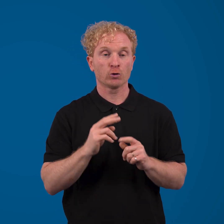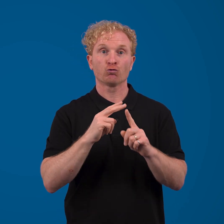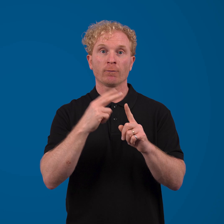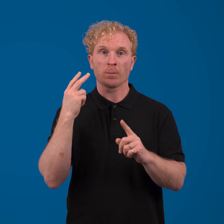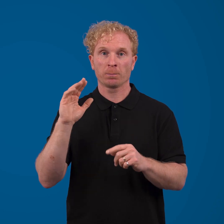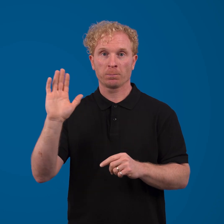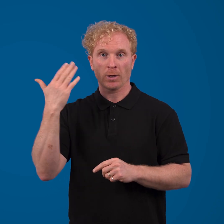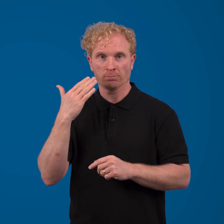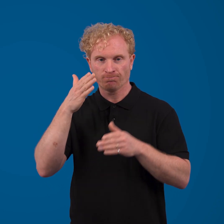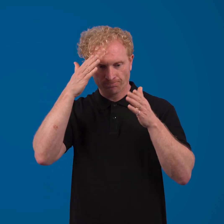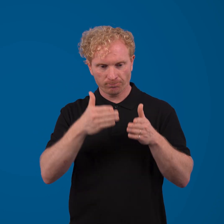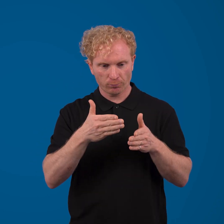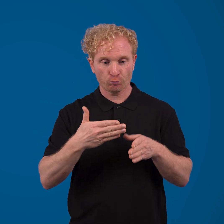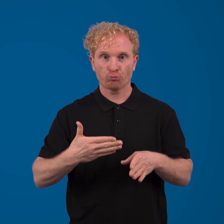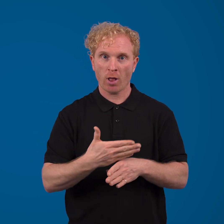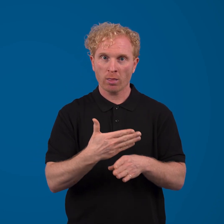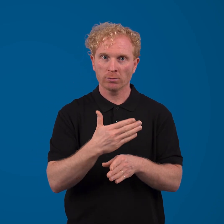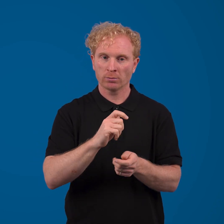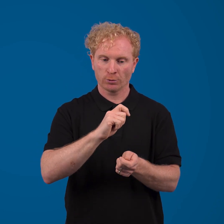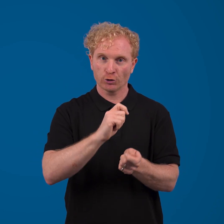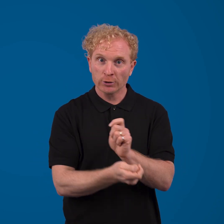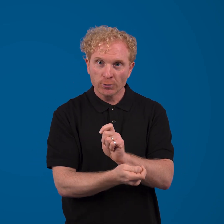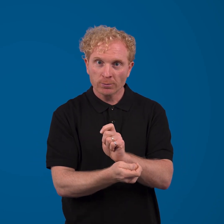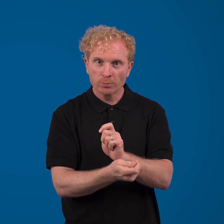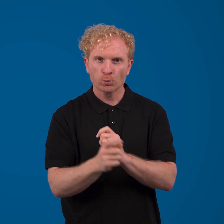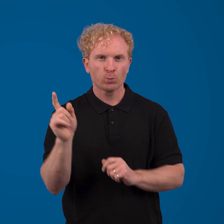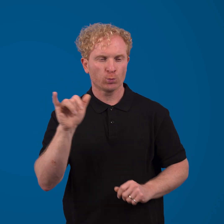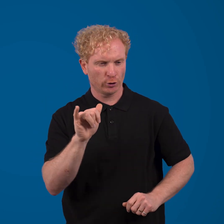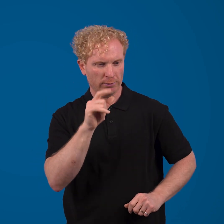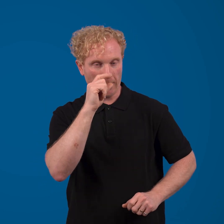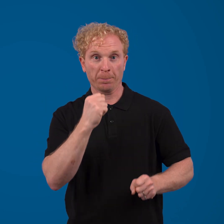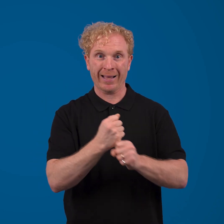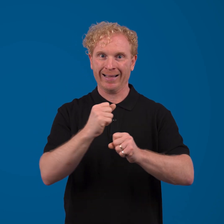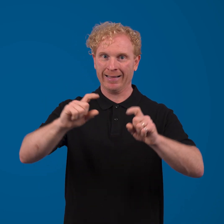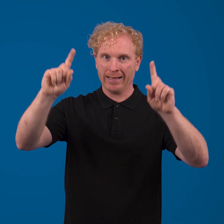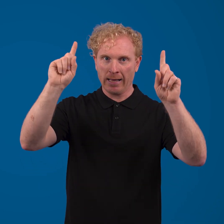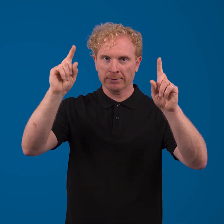The Review has focussed on practical changes which can be made now,